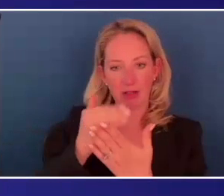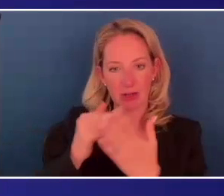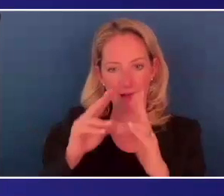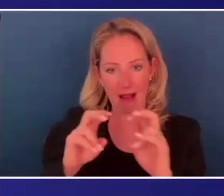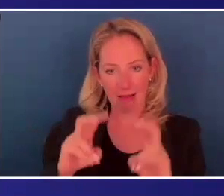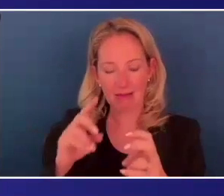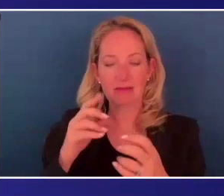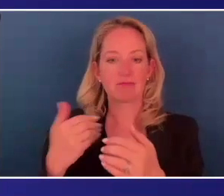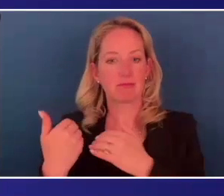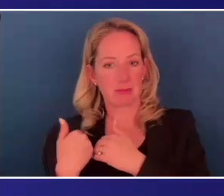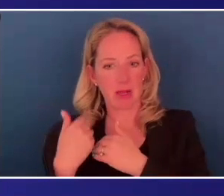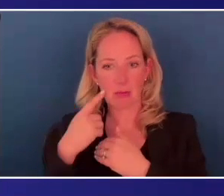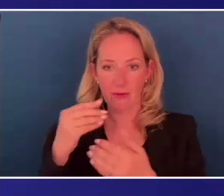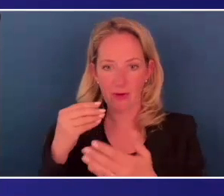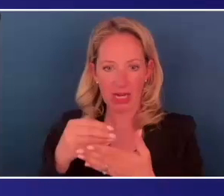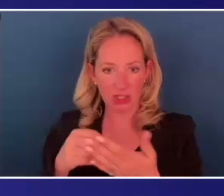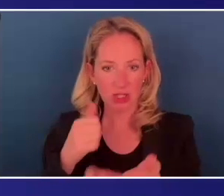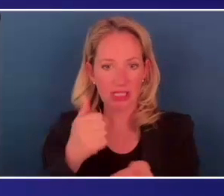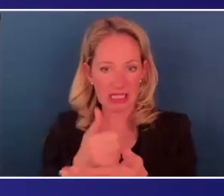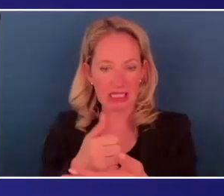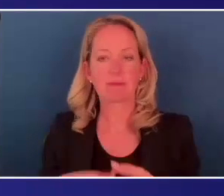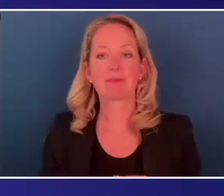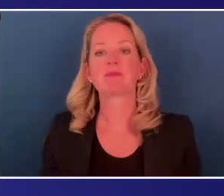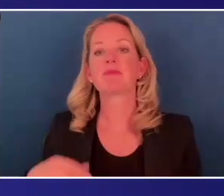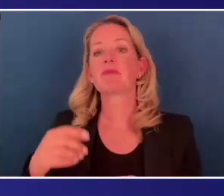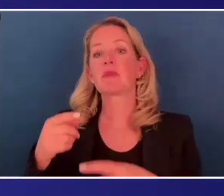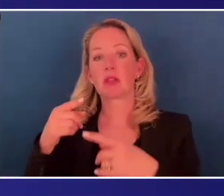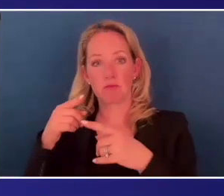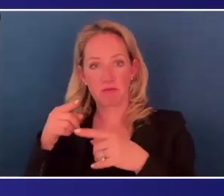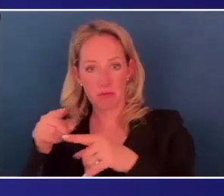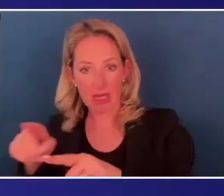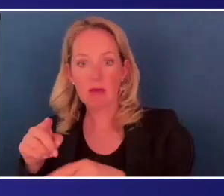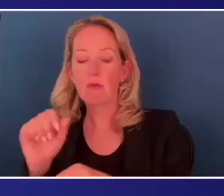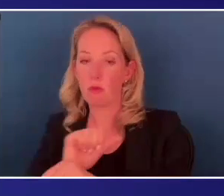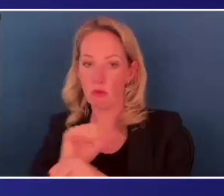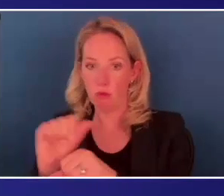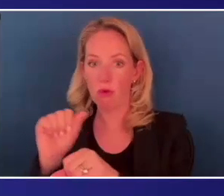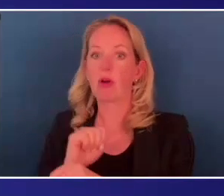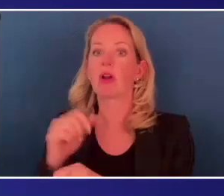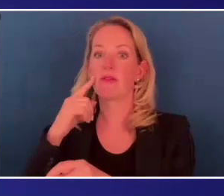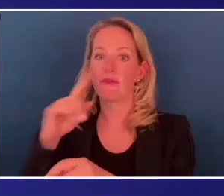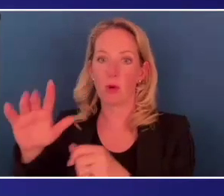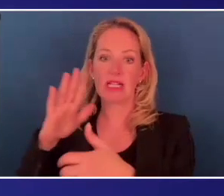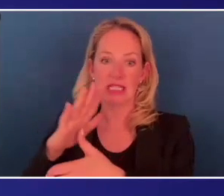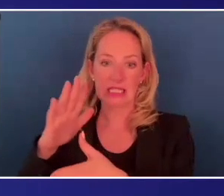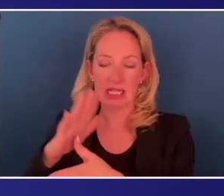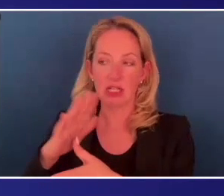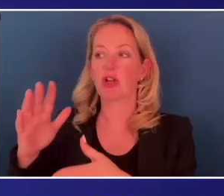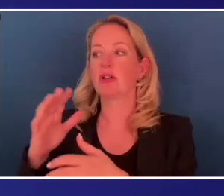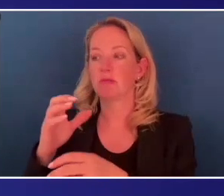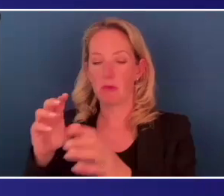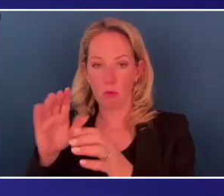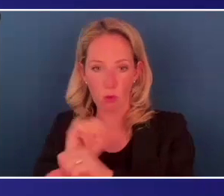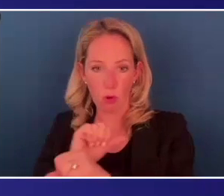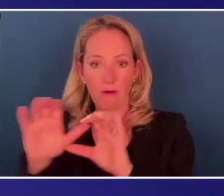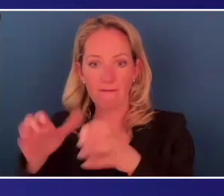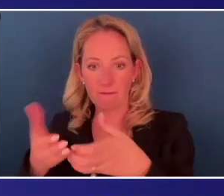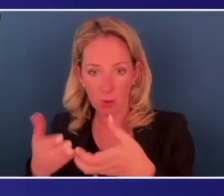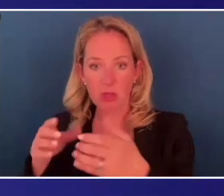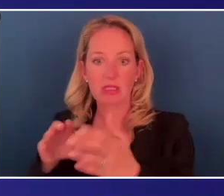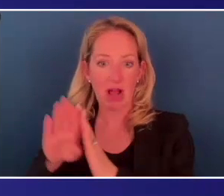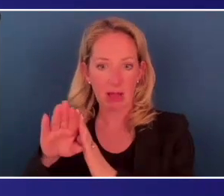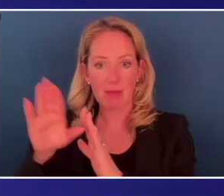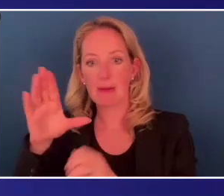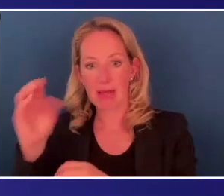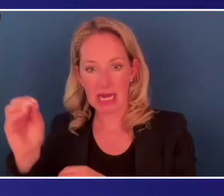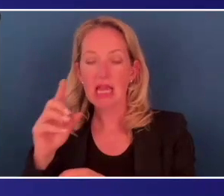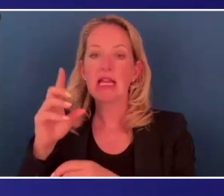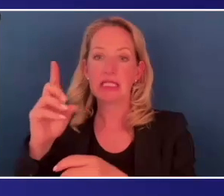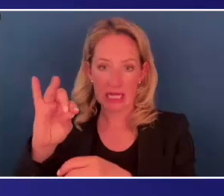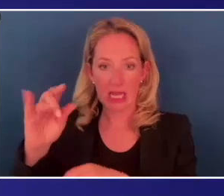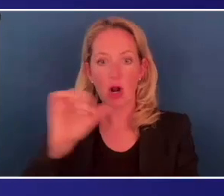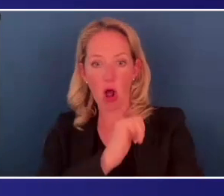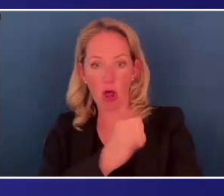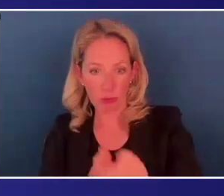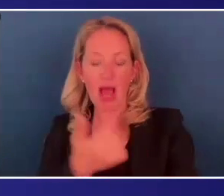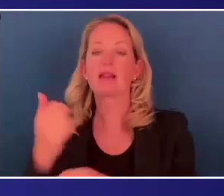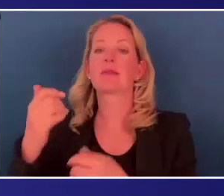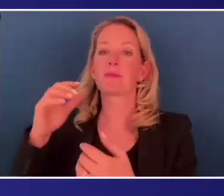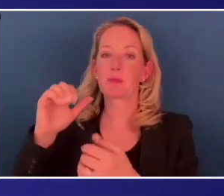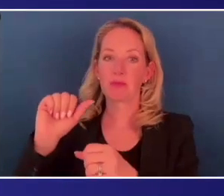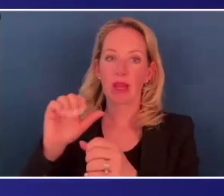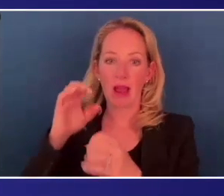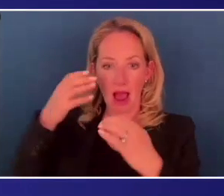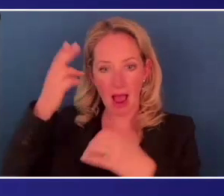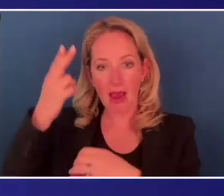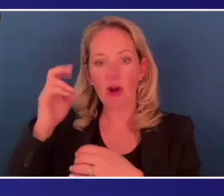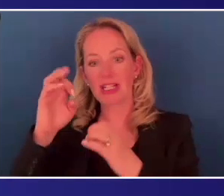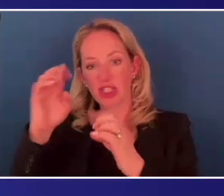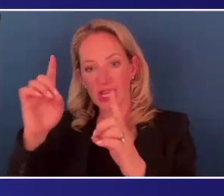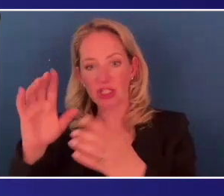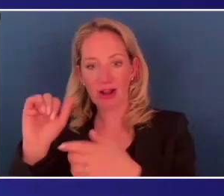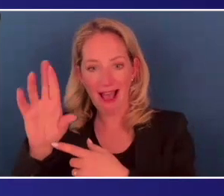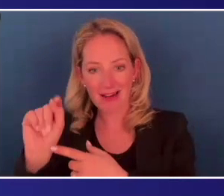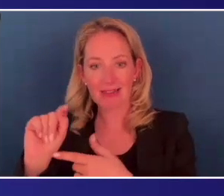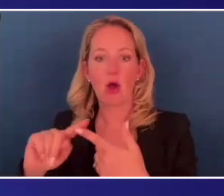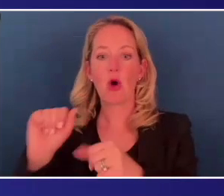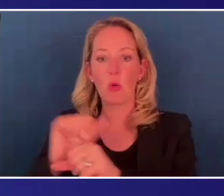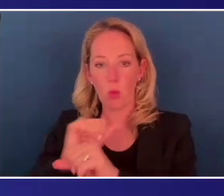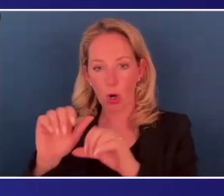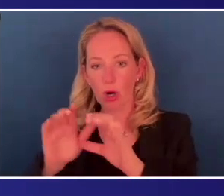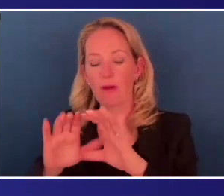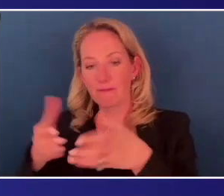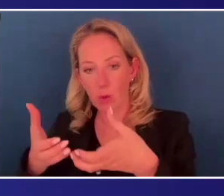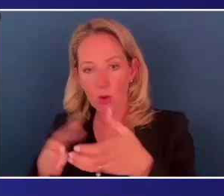On Capitol Hill. He was a senior Republican staffer on the House Education and Workforce Committee, successfully reauthorizing the Higher Education Act, Workforce Investment Act, and other important legislation to assist people with disabilities.